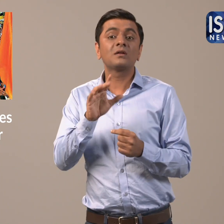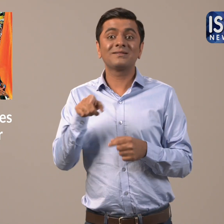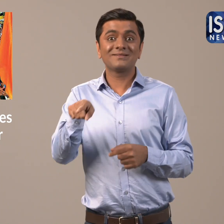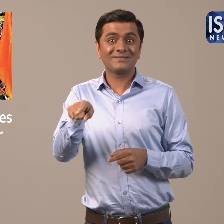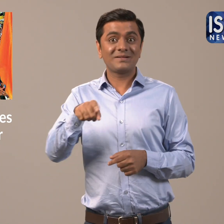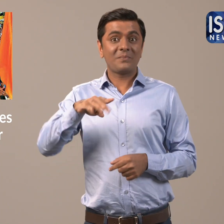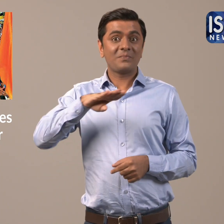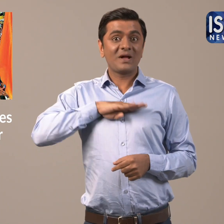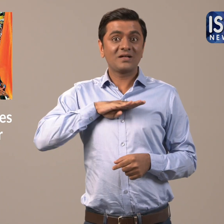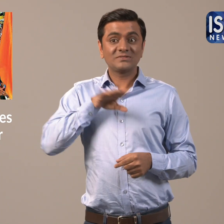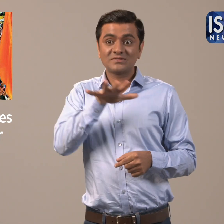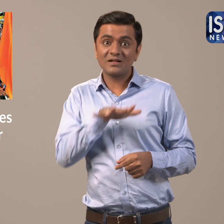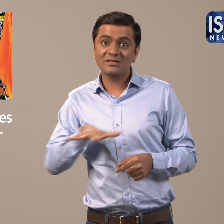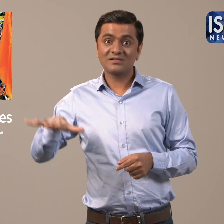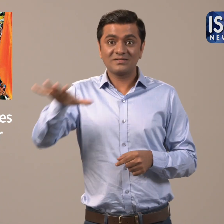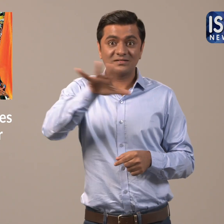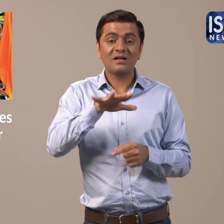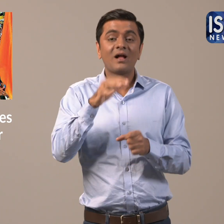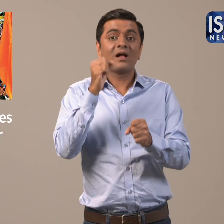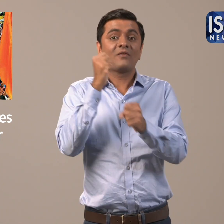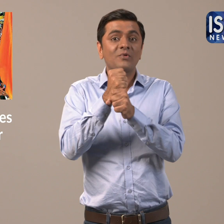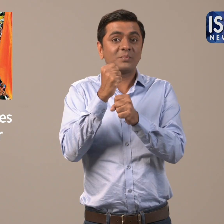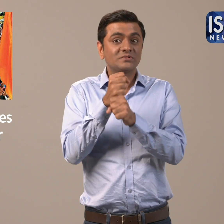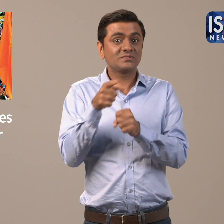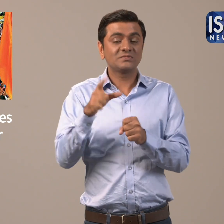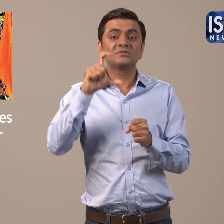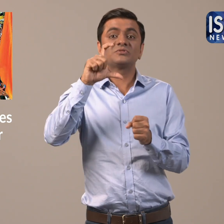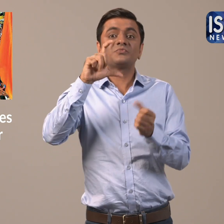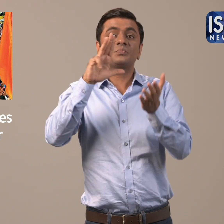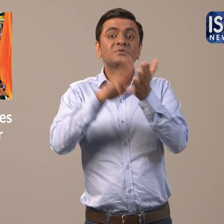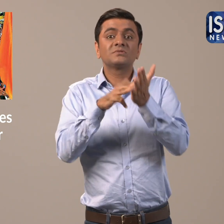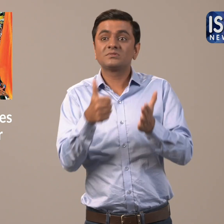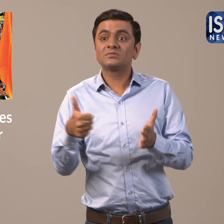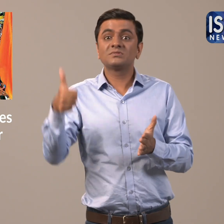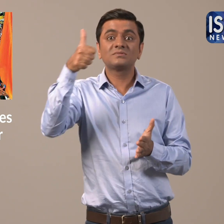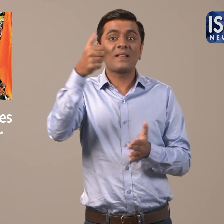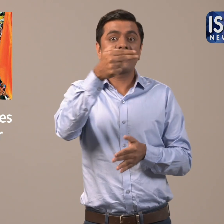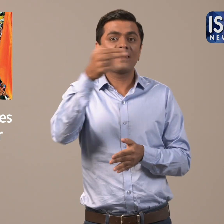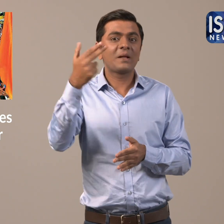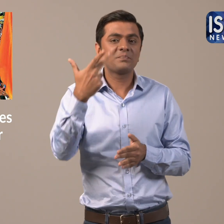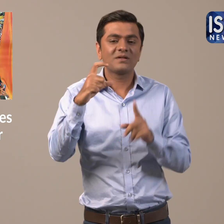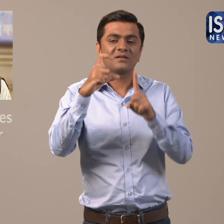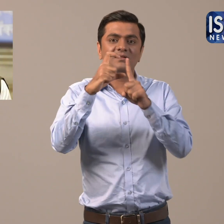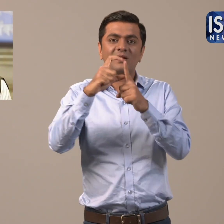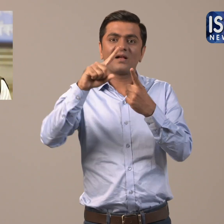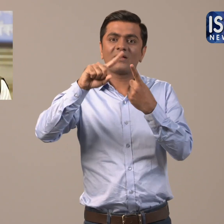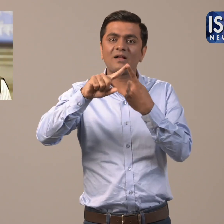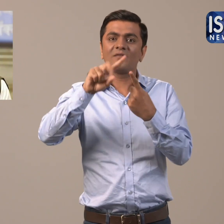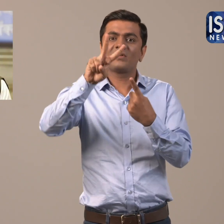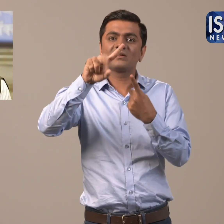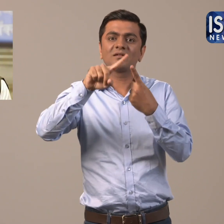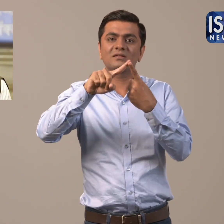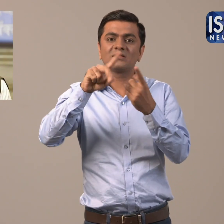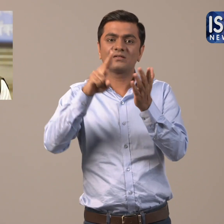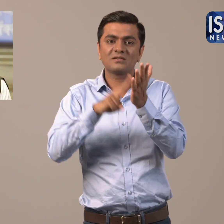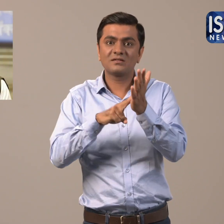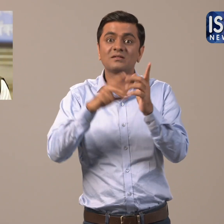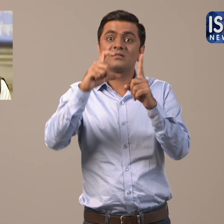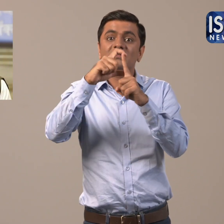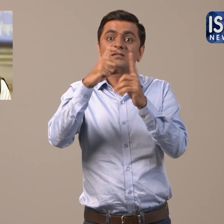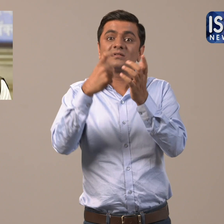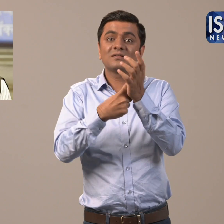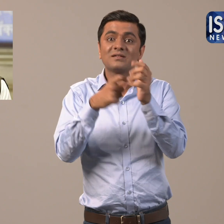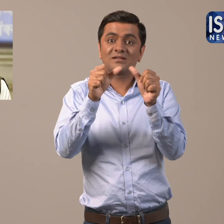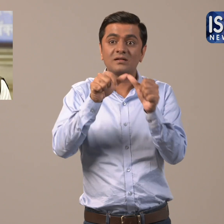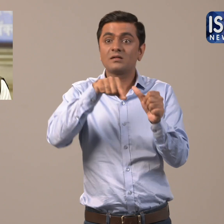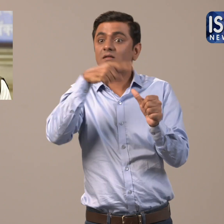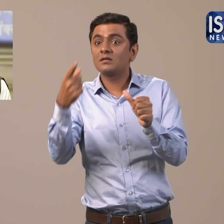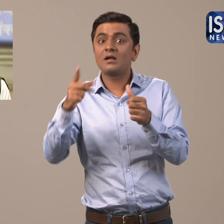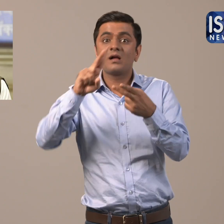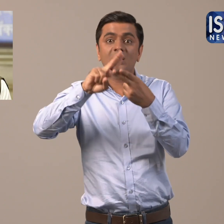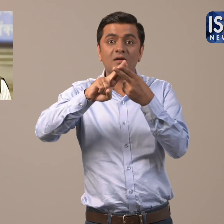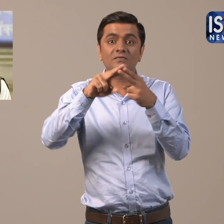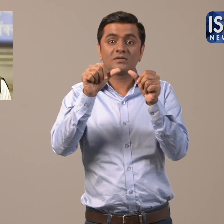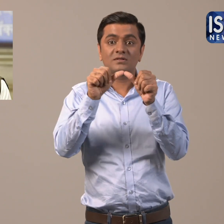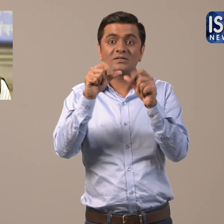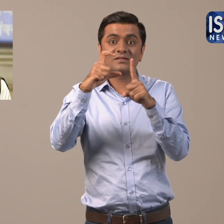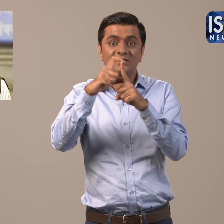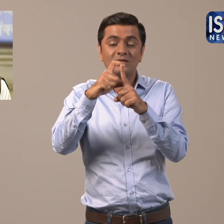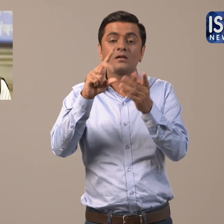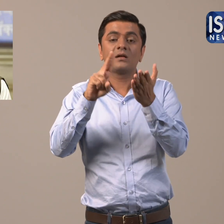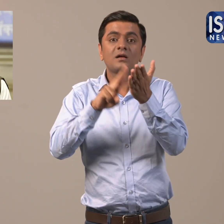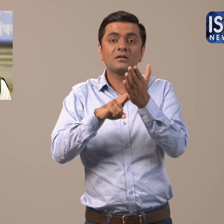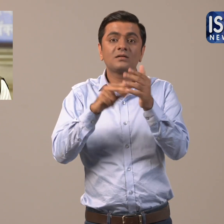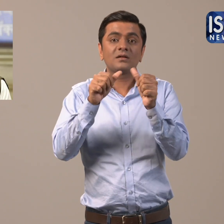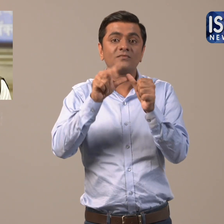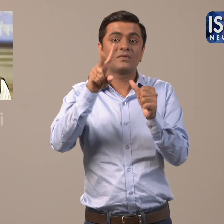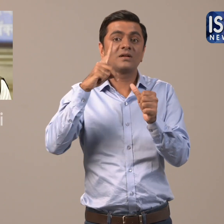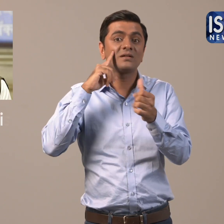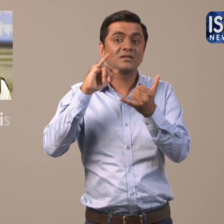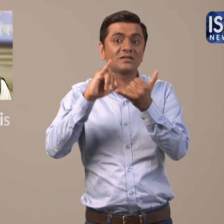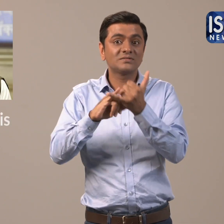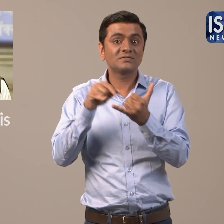Maharashtra Chief Minister, Devendra Fadnavis,